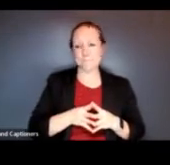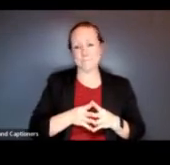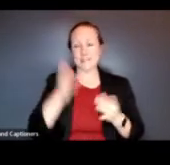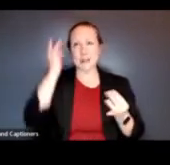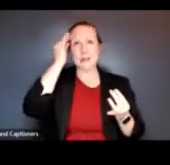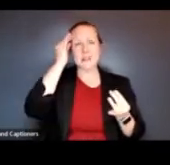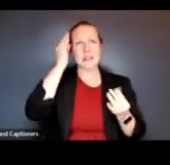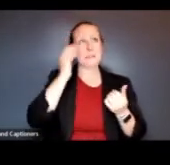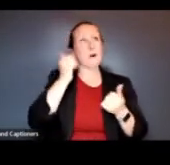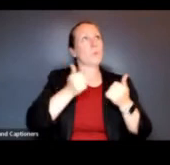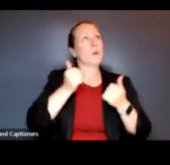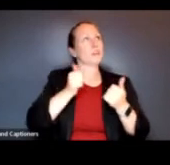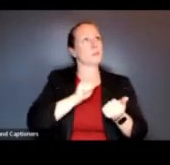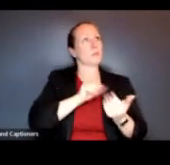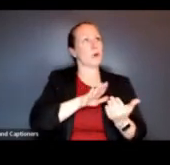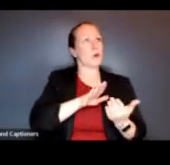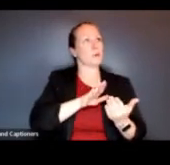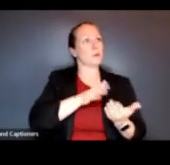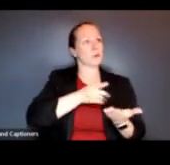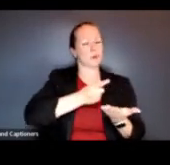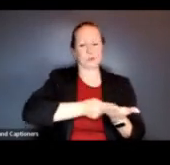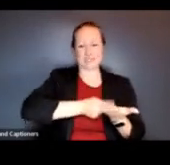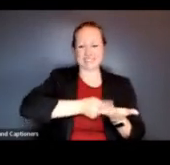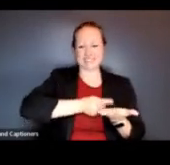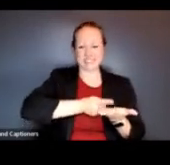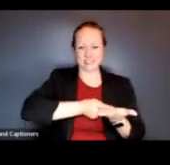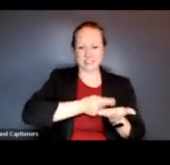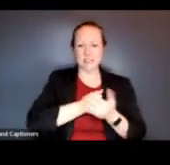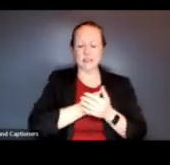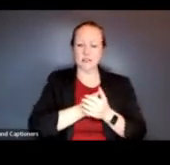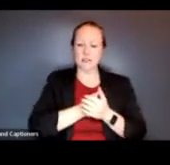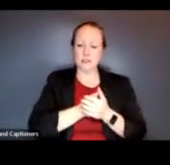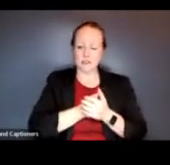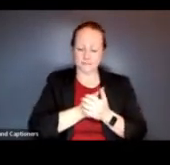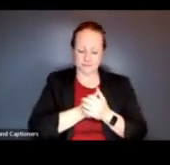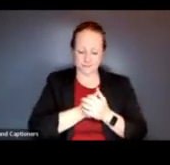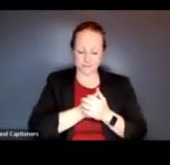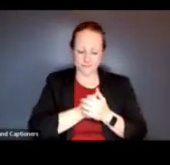what angle to take. Suicidal